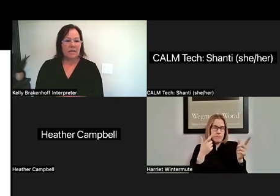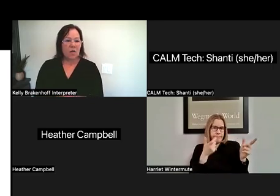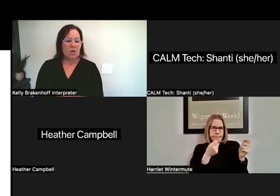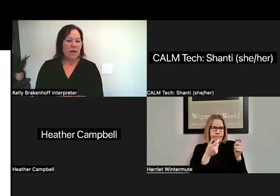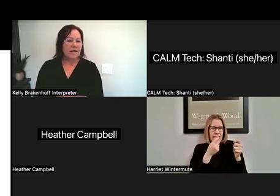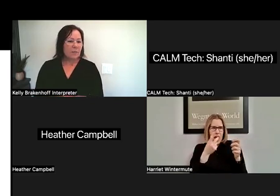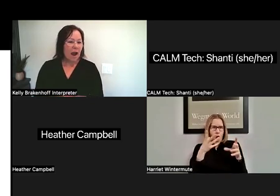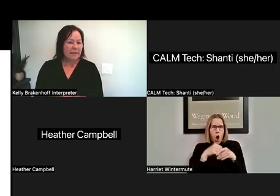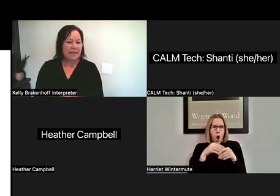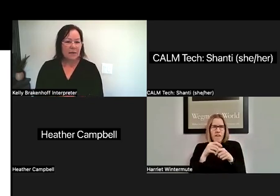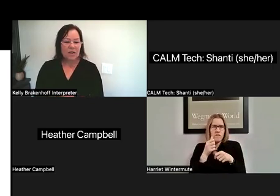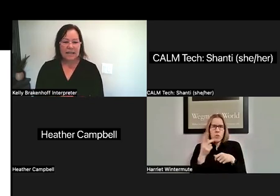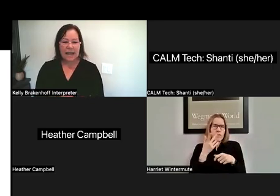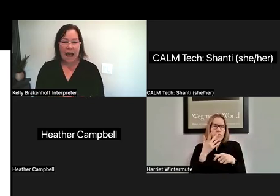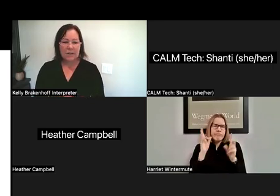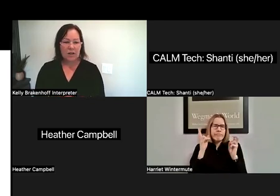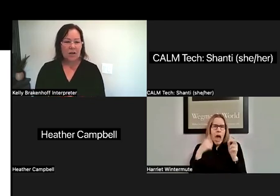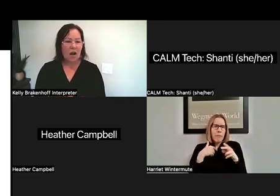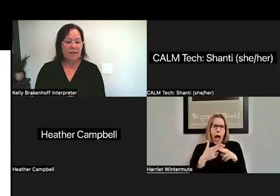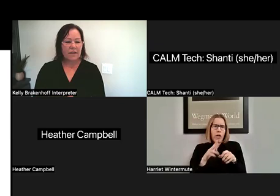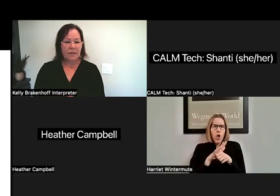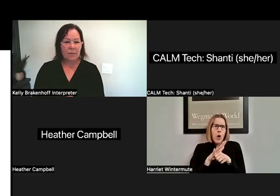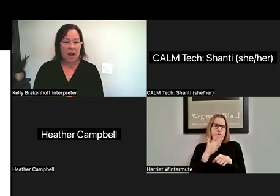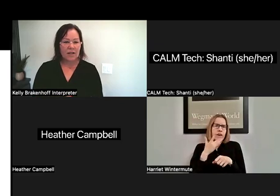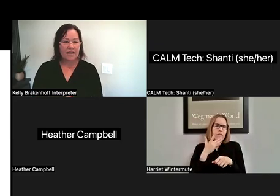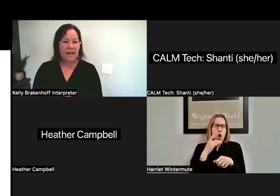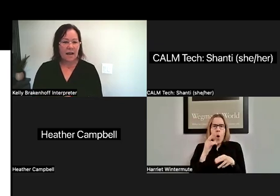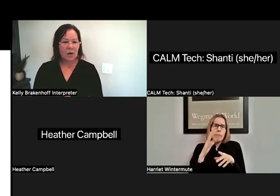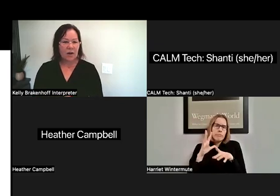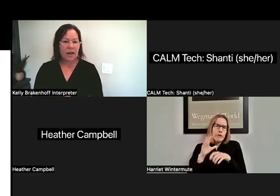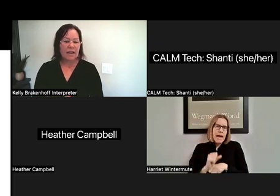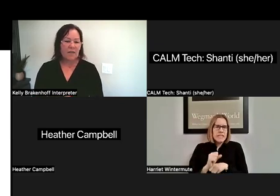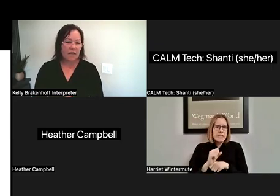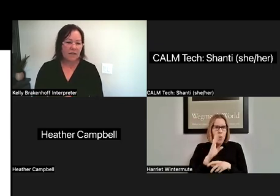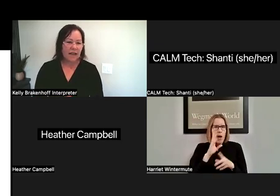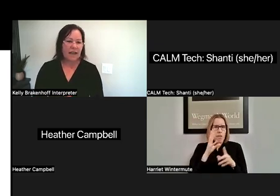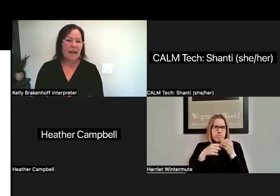So during this process, we've tried to capture all of the different projects that were involved in